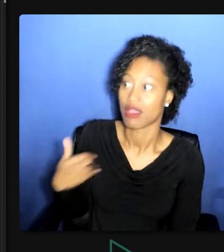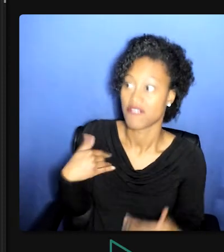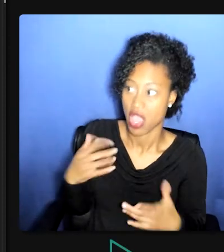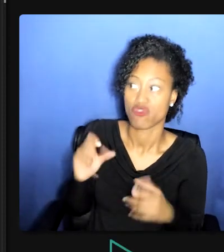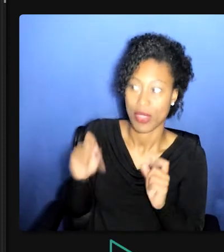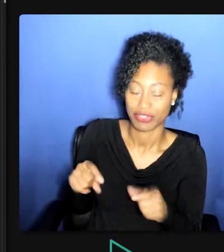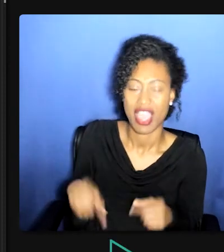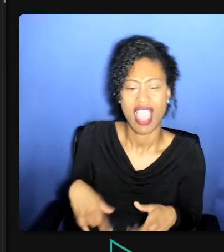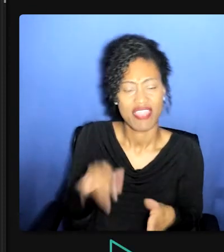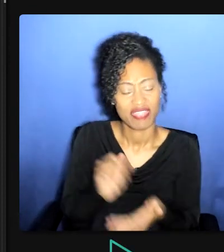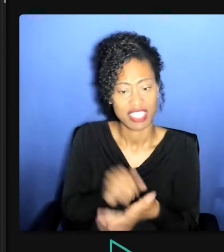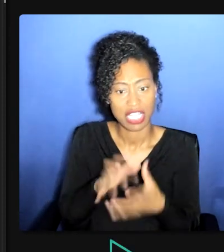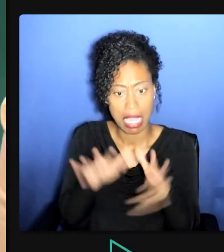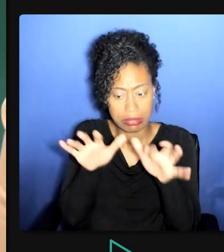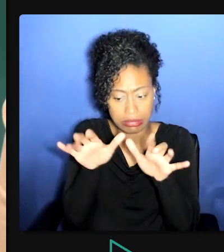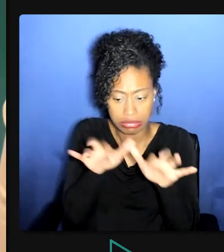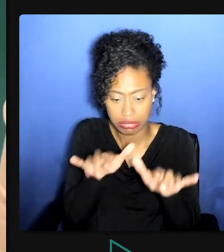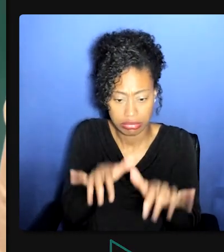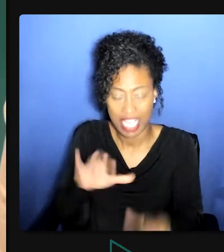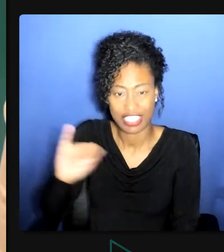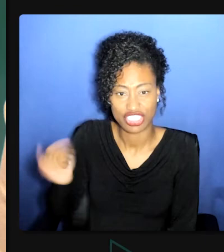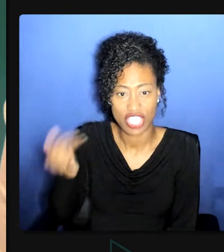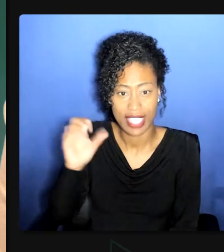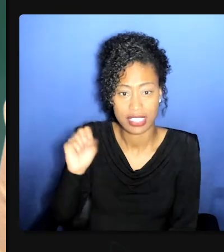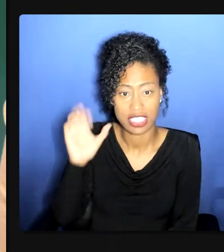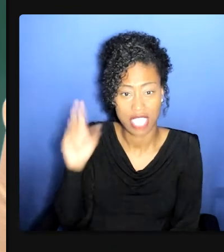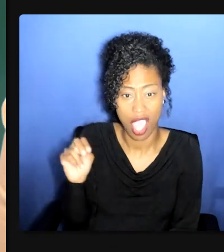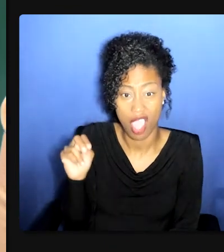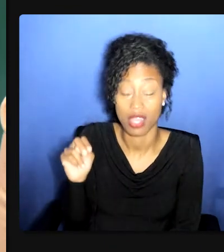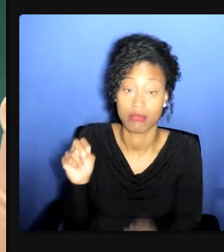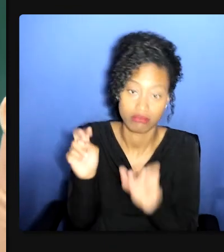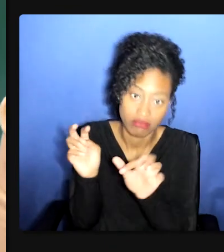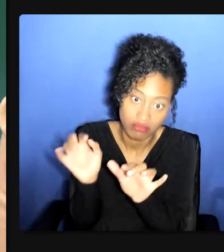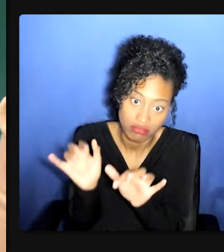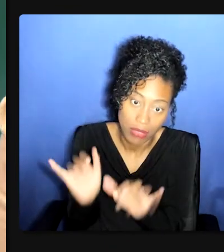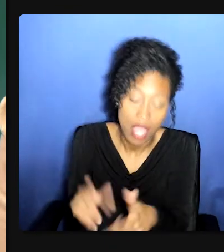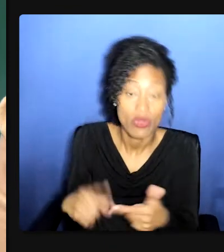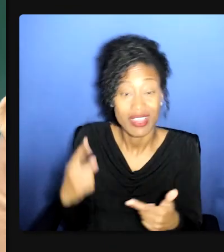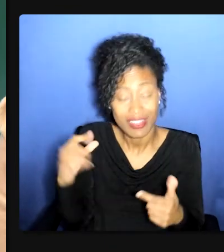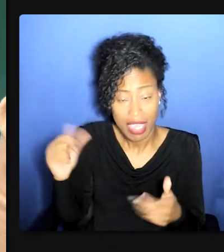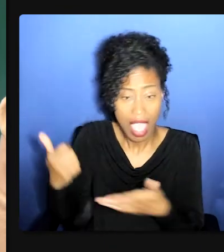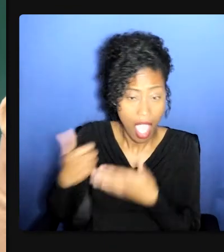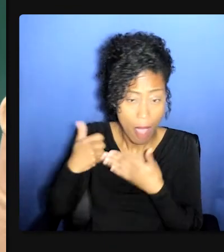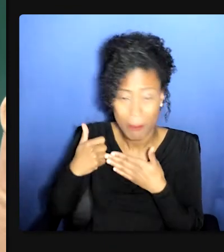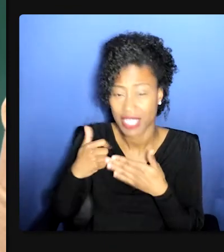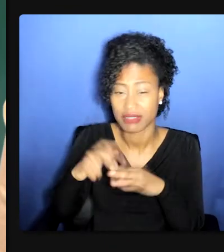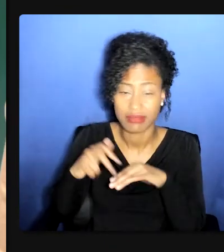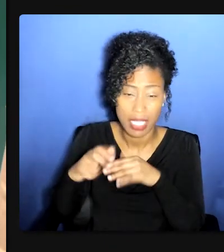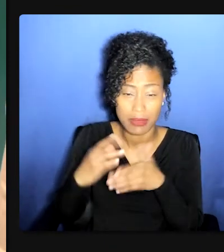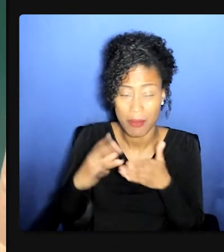[Rachel] That's a lot of JSON typing-- Do we have something that can help us with that?